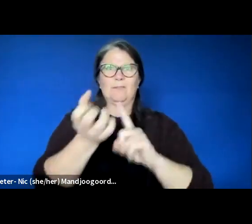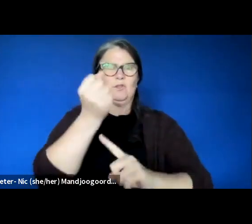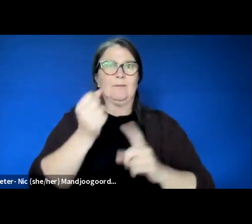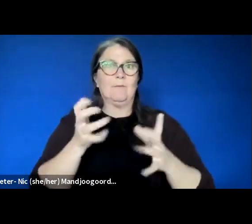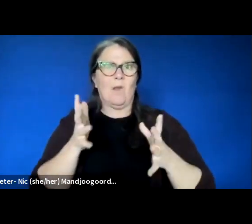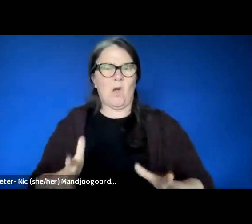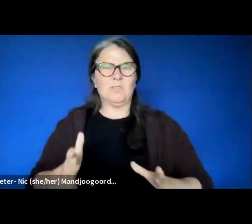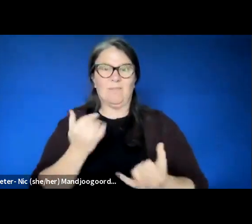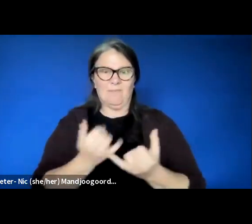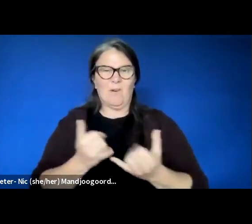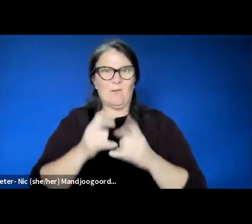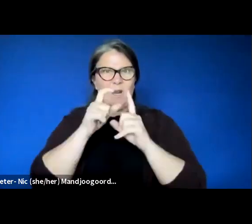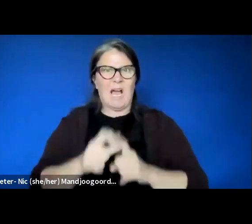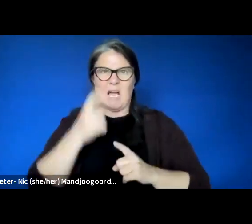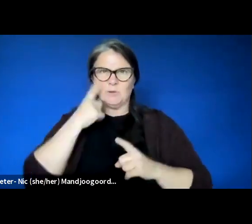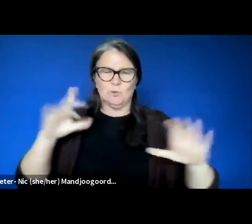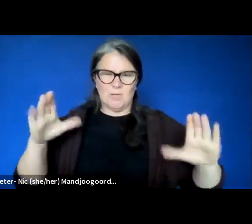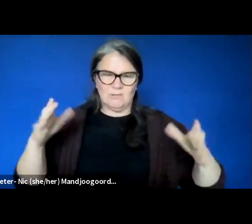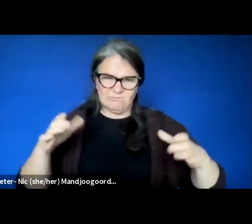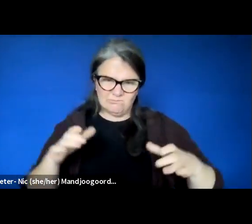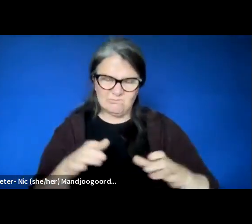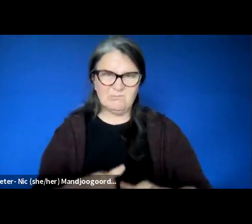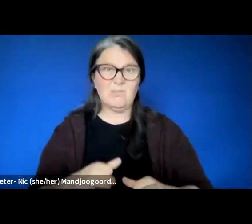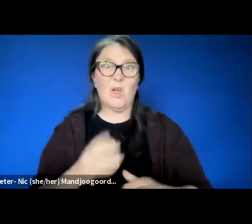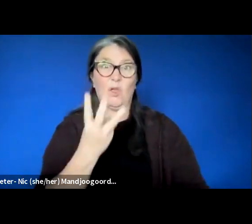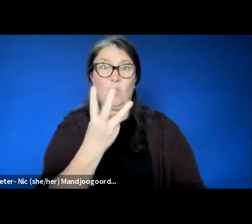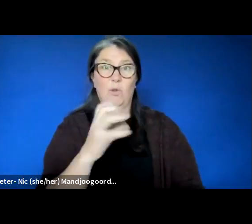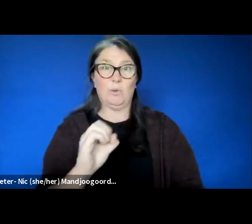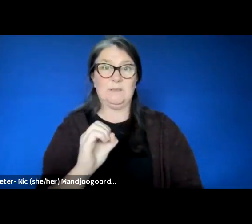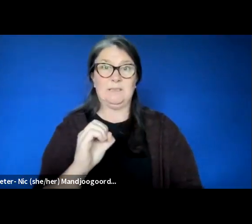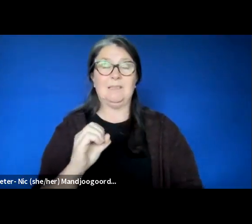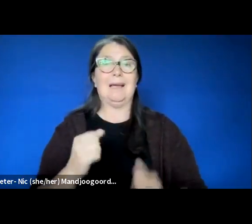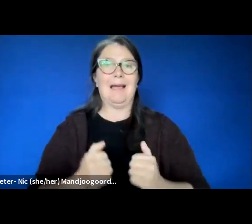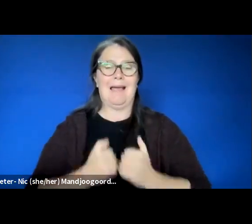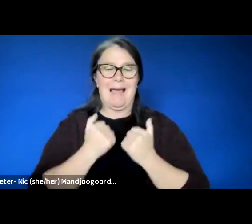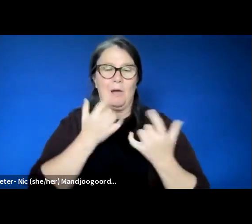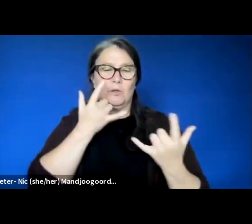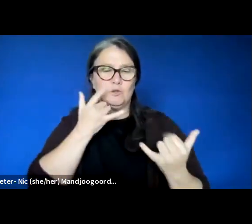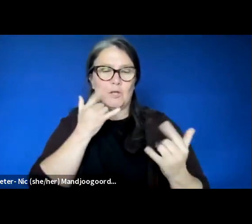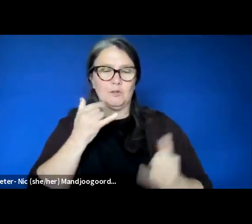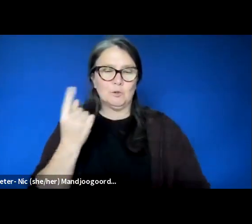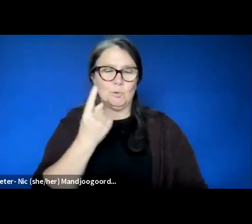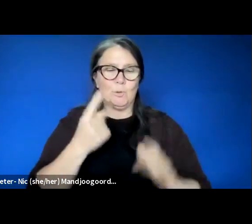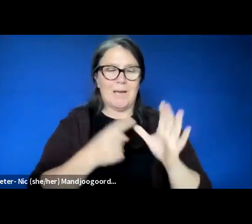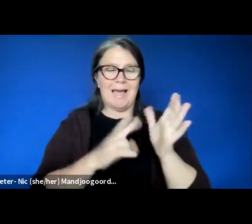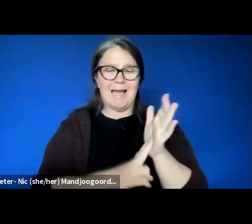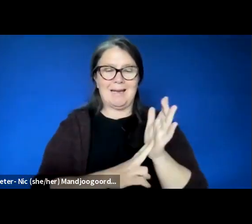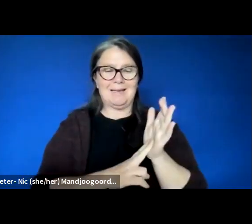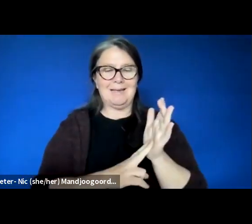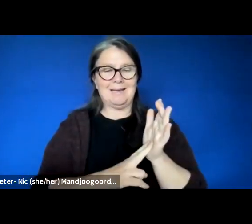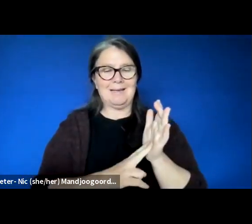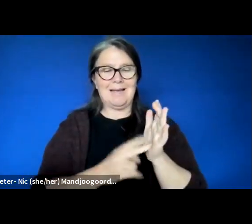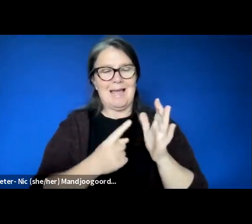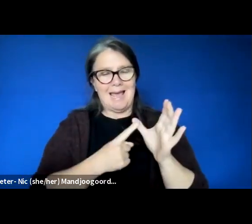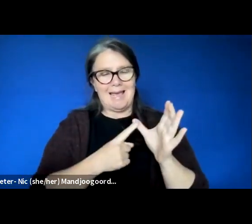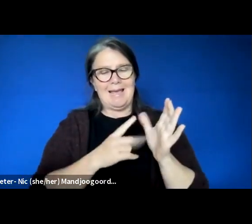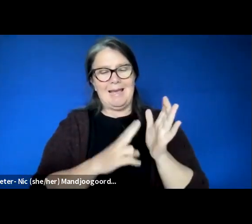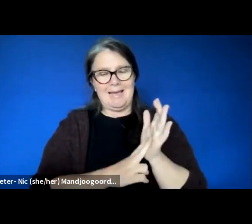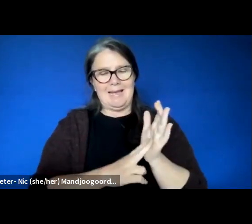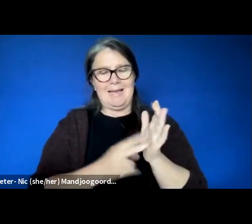spectacular over it. overachievers so they had a hard time whittling it down hard time whittling it down to just 30. judges are. uncharged uncharged chakra, the diversity